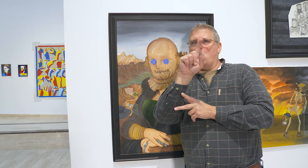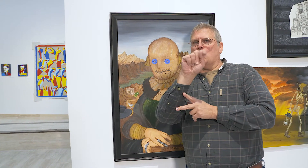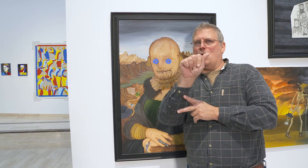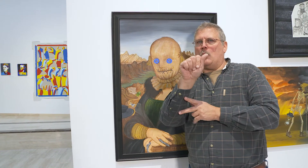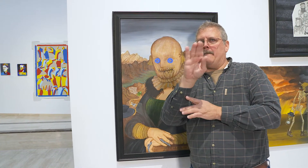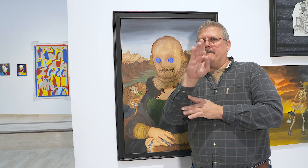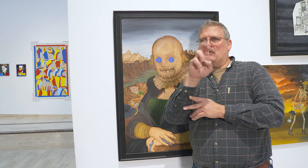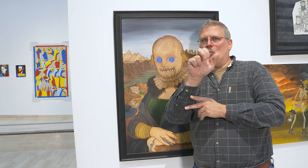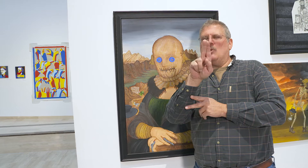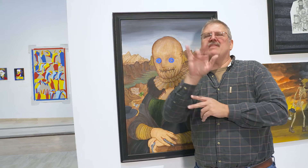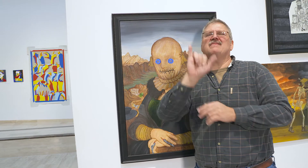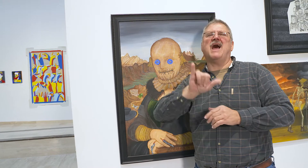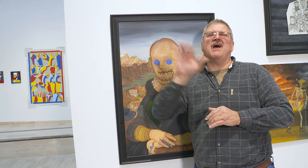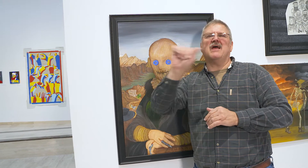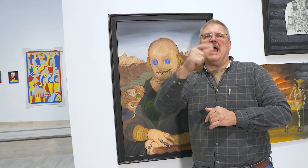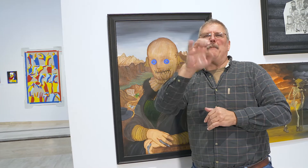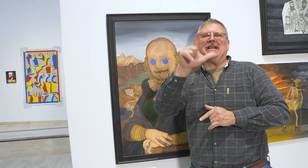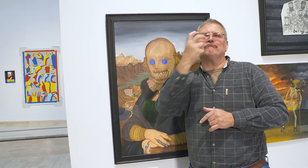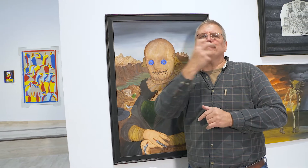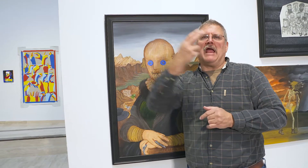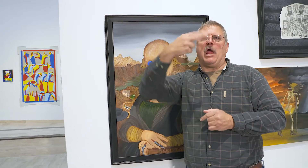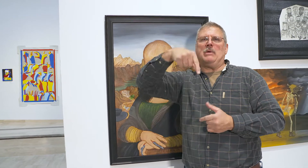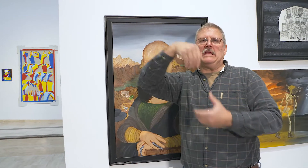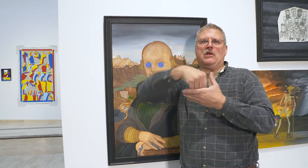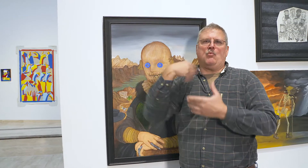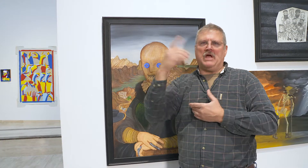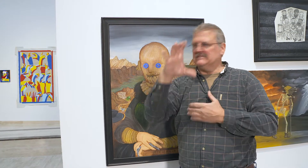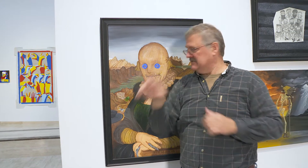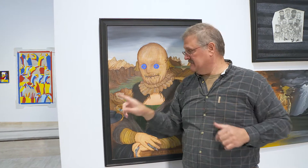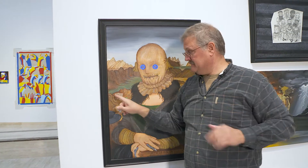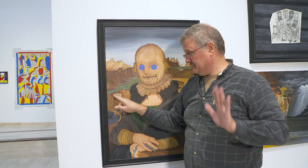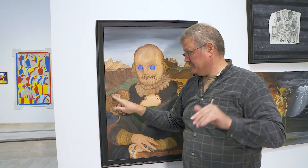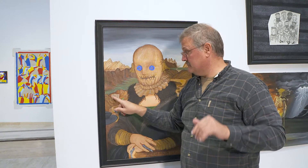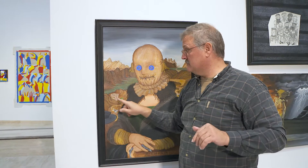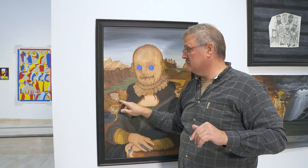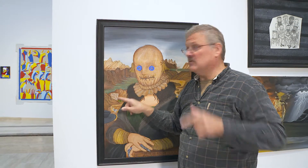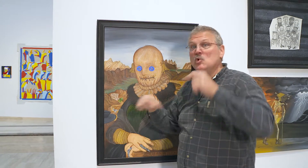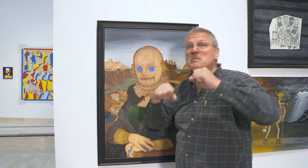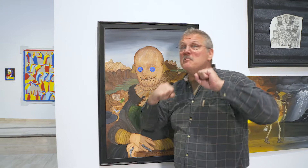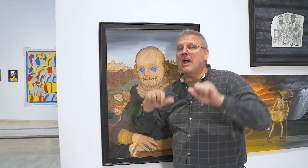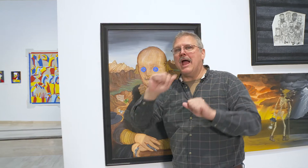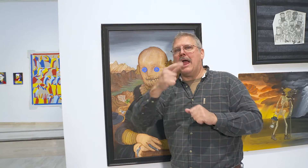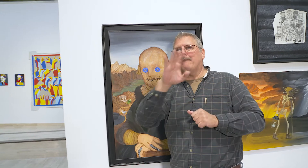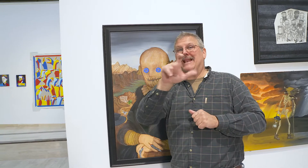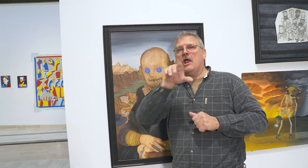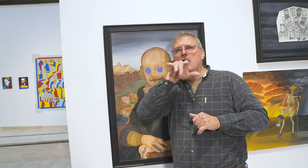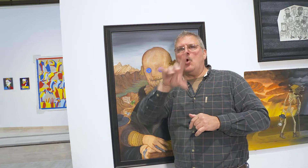This building represents the Volta Bureau, A.G. Bell oralist headquarters in Washington, D.C.